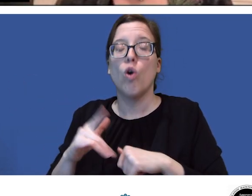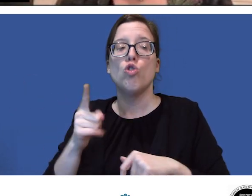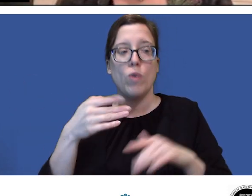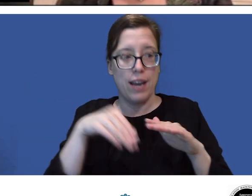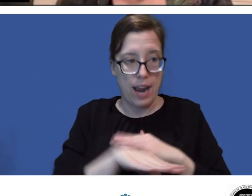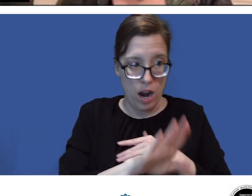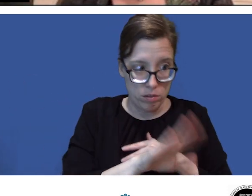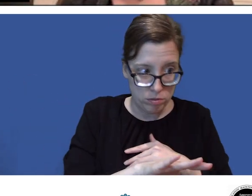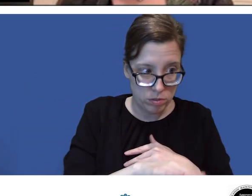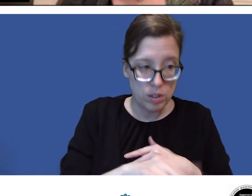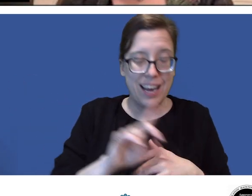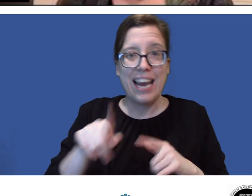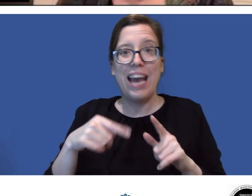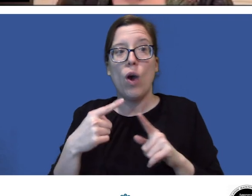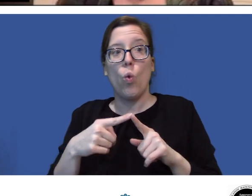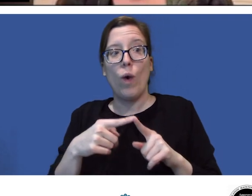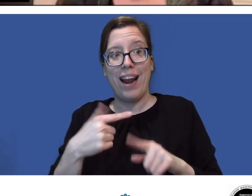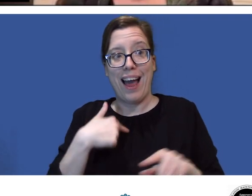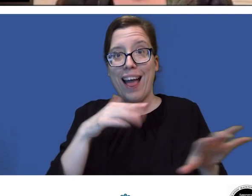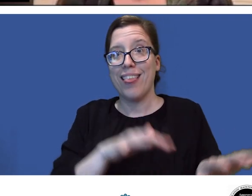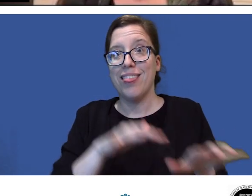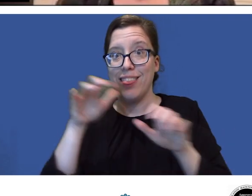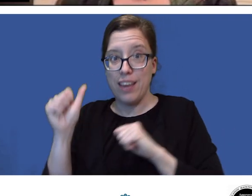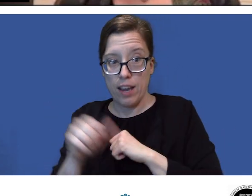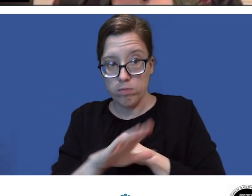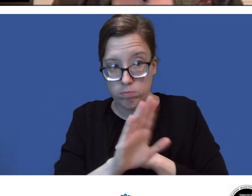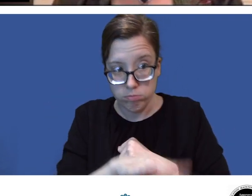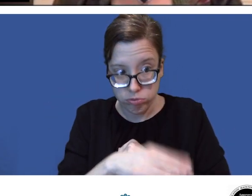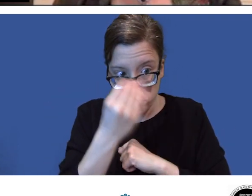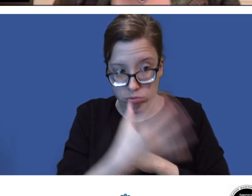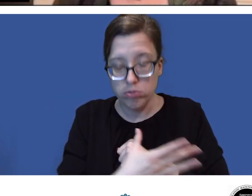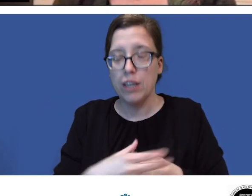that's when you enter into his space, and when you leave.